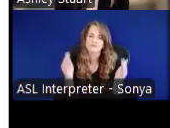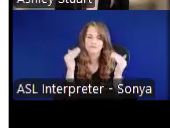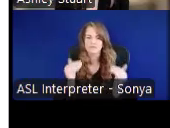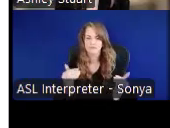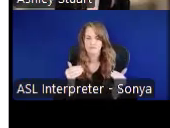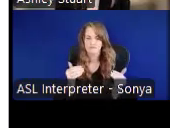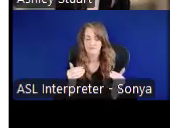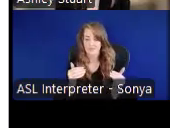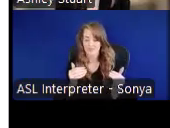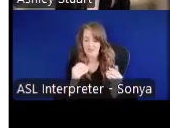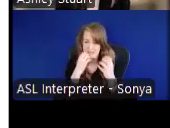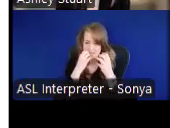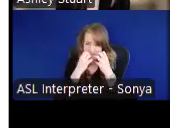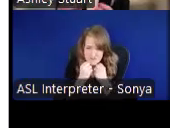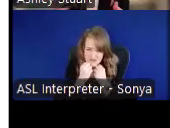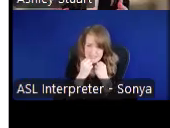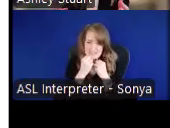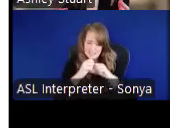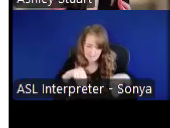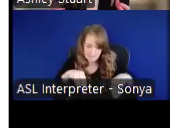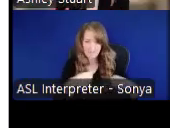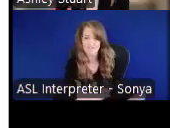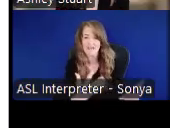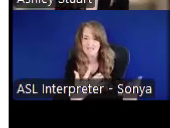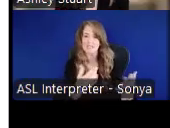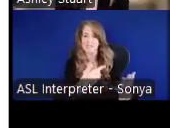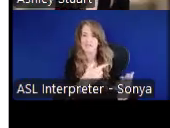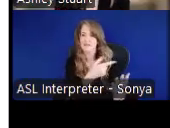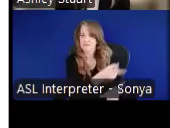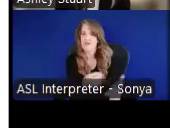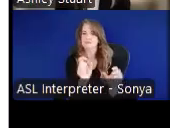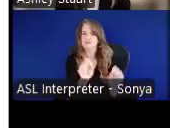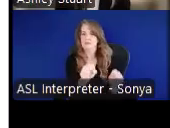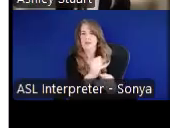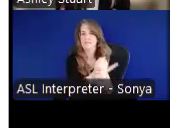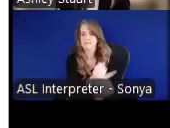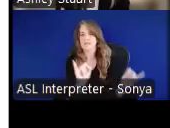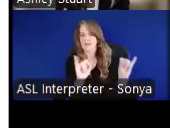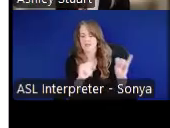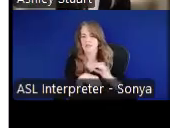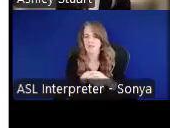autonomy. So I coach a lot in my parent training sessions with